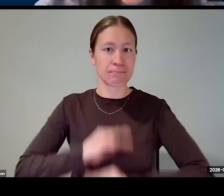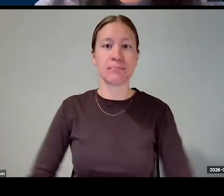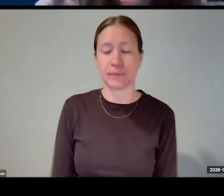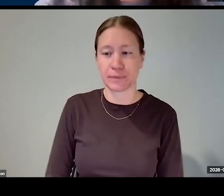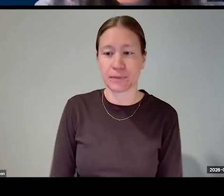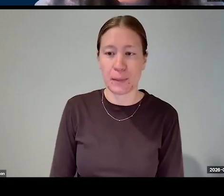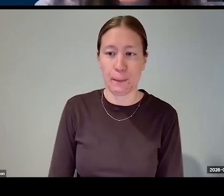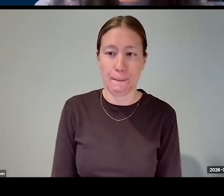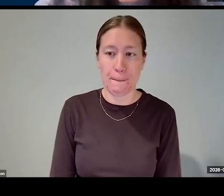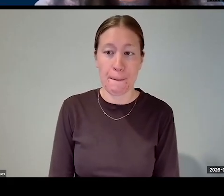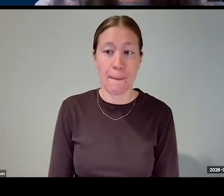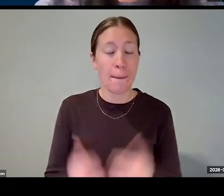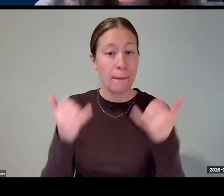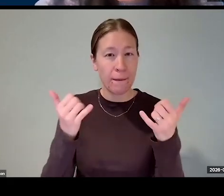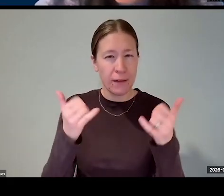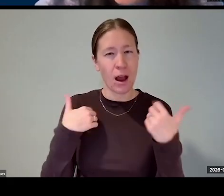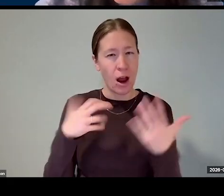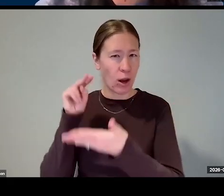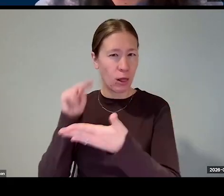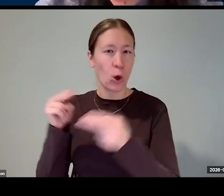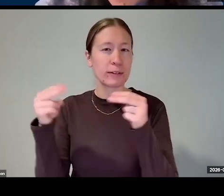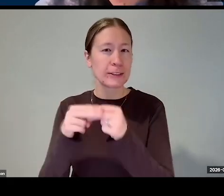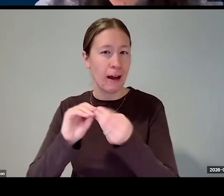So I'm gonna take a look at slide number four